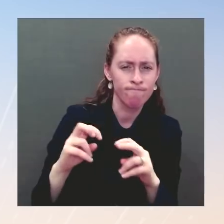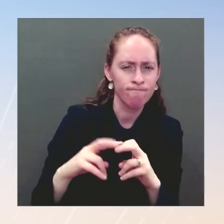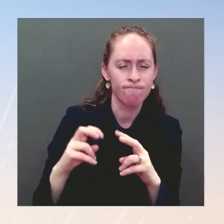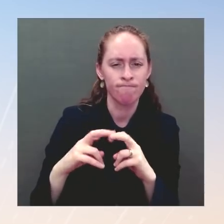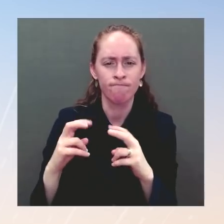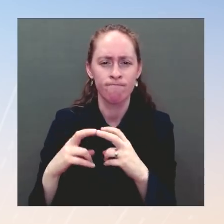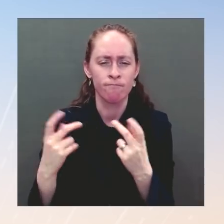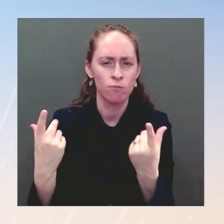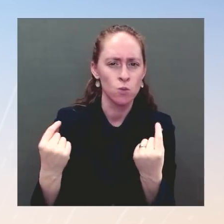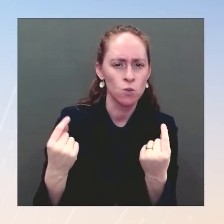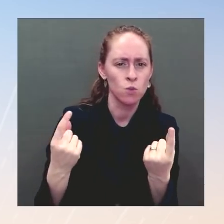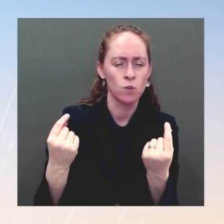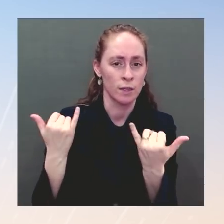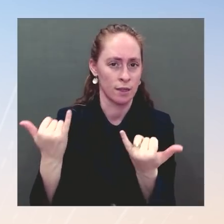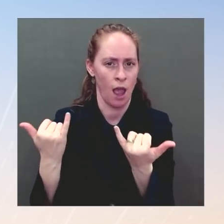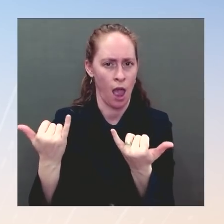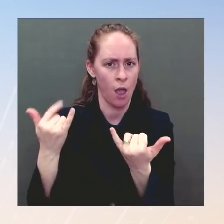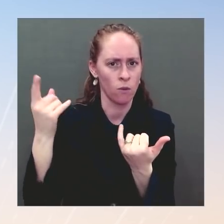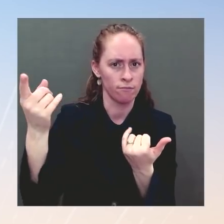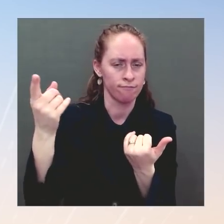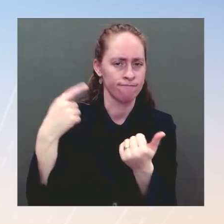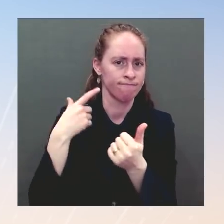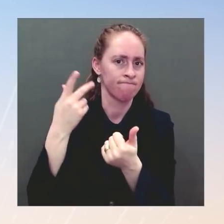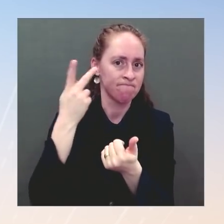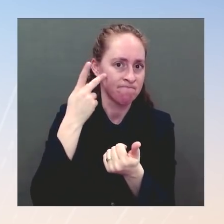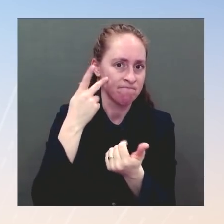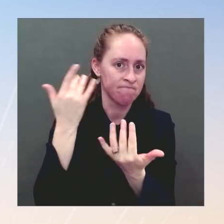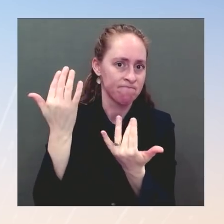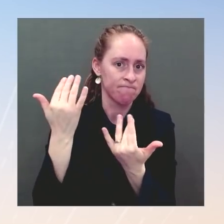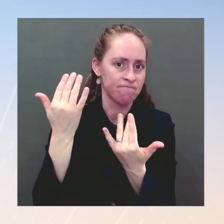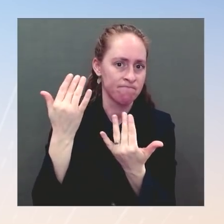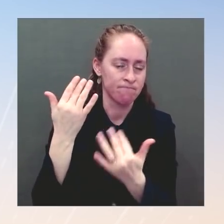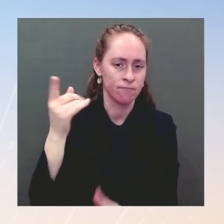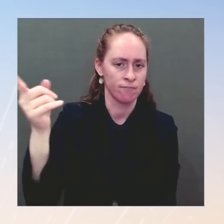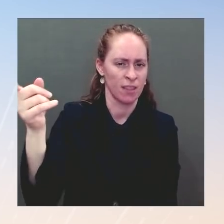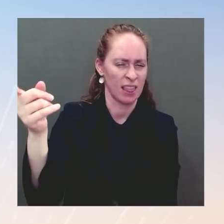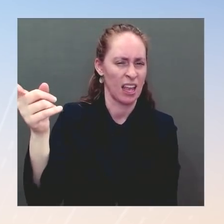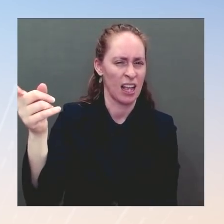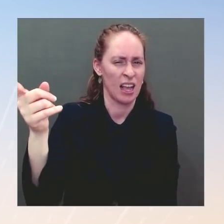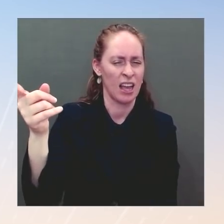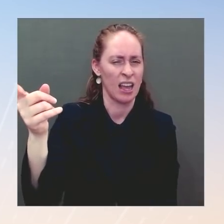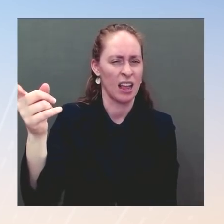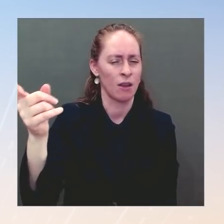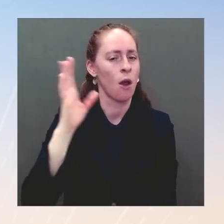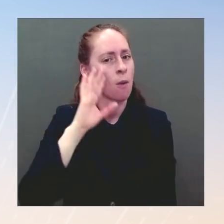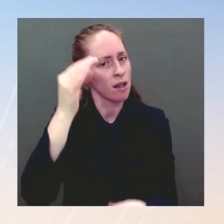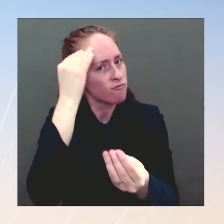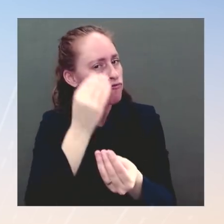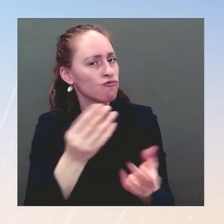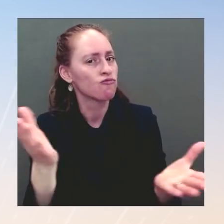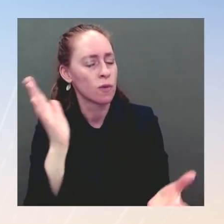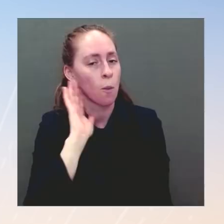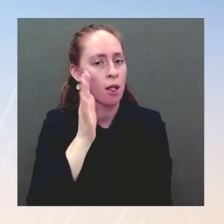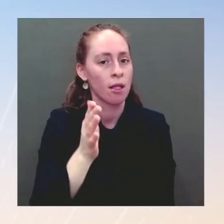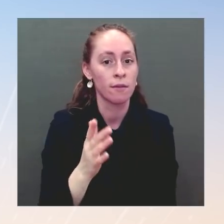We will let them make any announcements on that. But I don't have anything to predict at this point about March 18th and the -- and where that stands on planes.